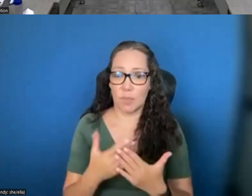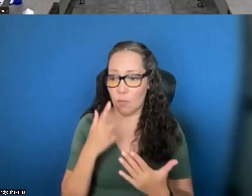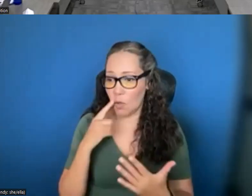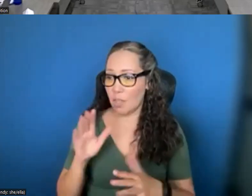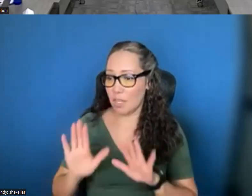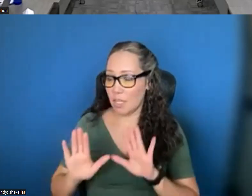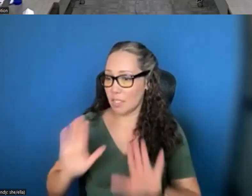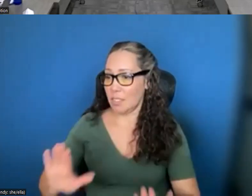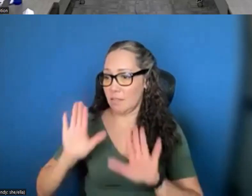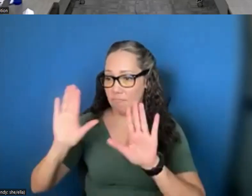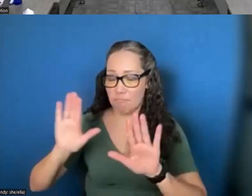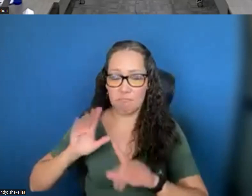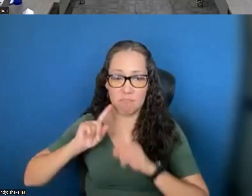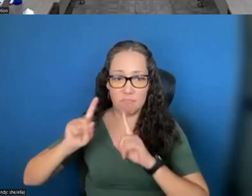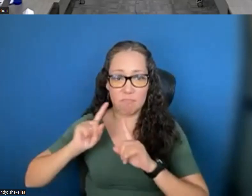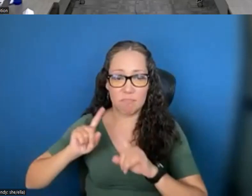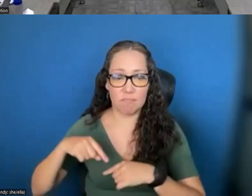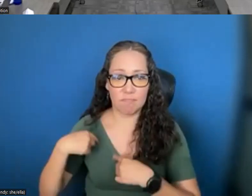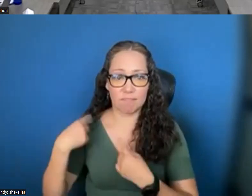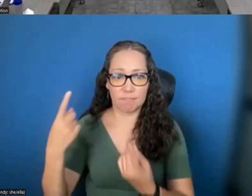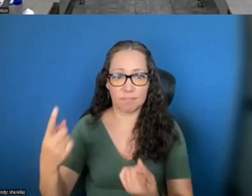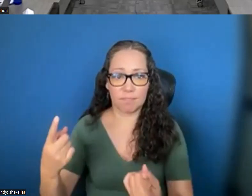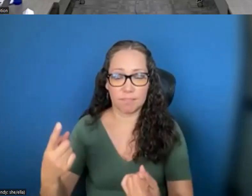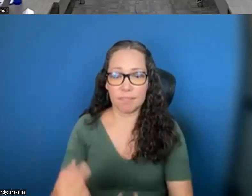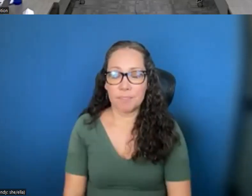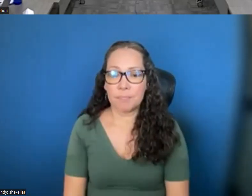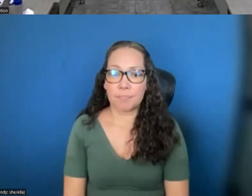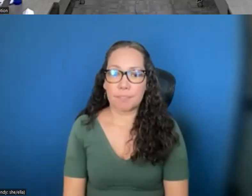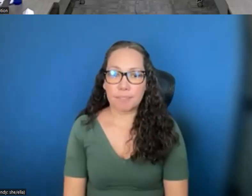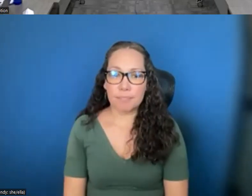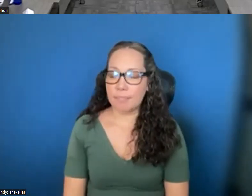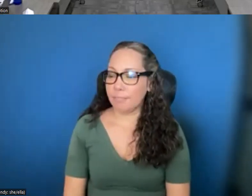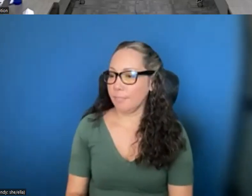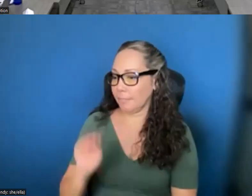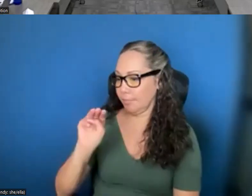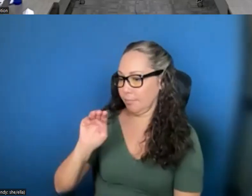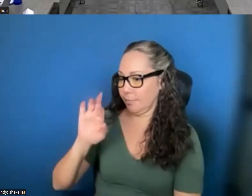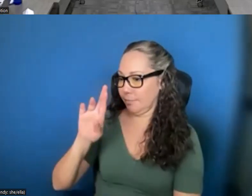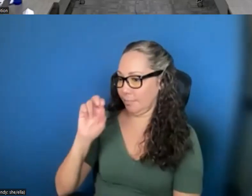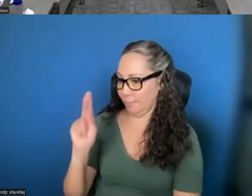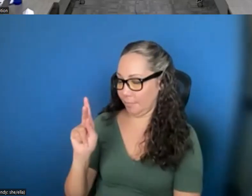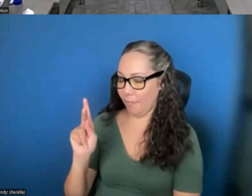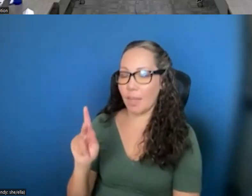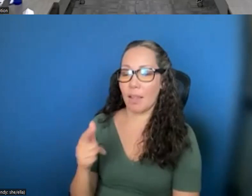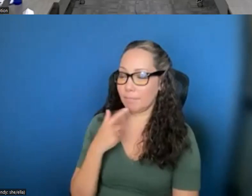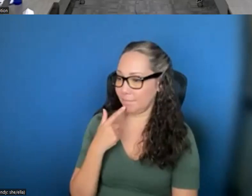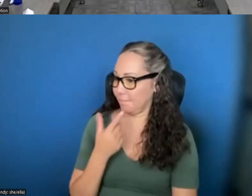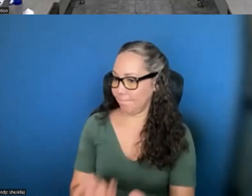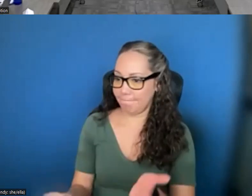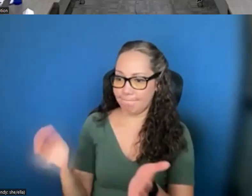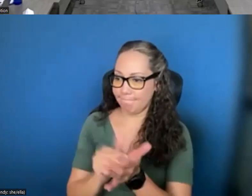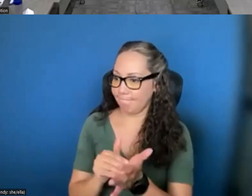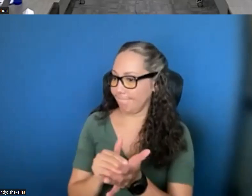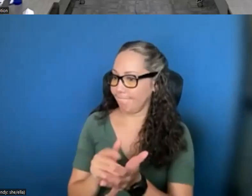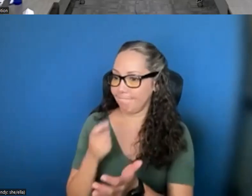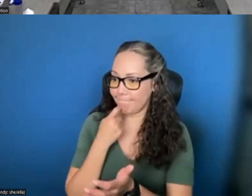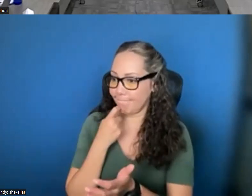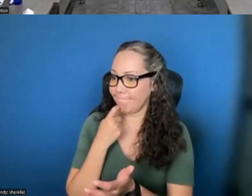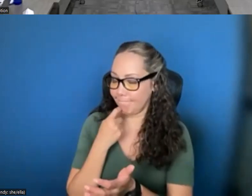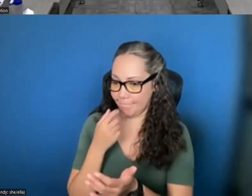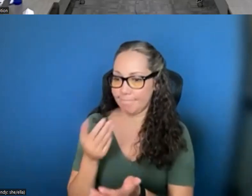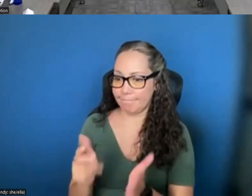fantastic mark thank you so much and I Echo everything uh that you just said and others